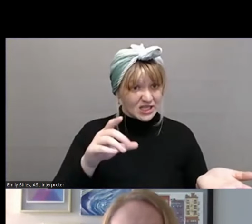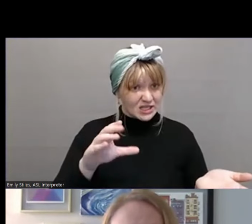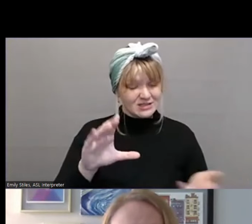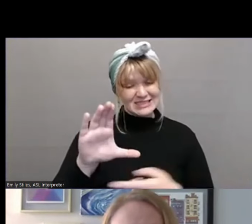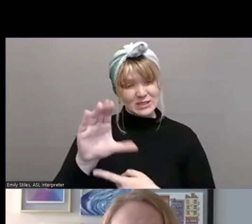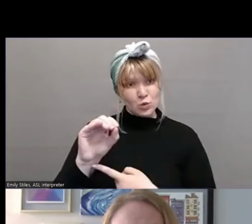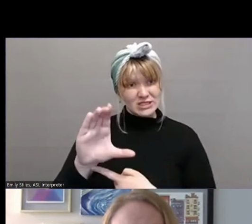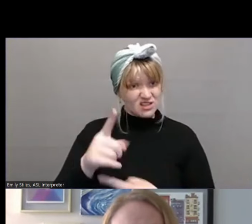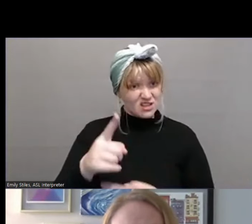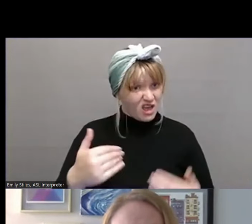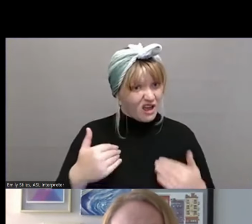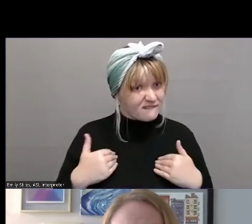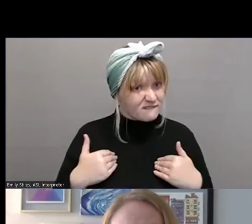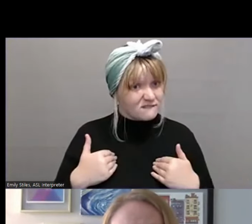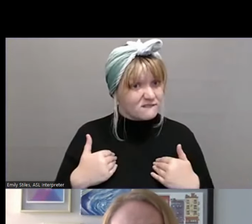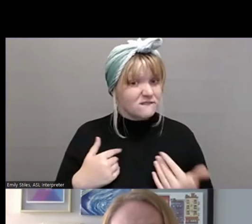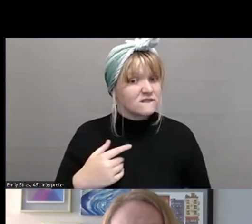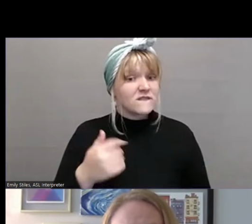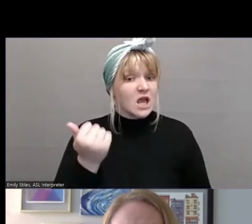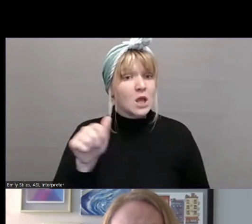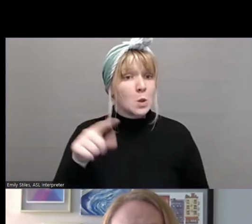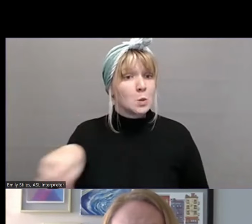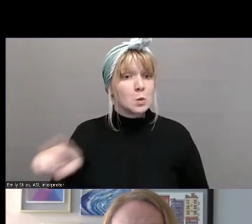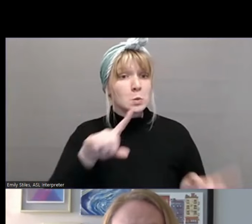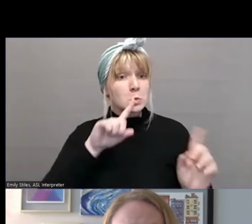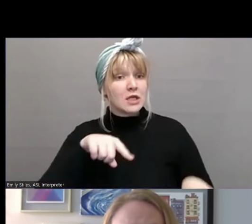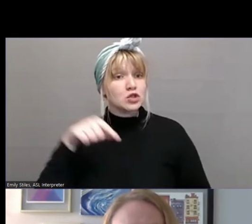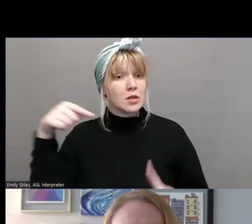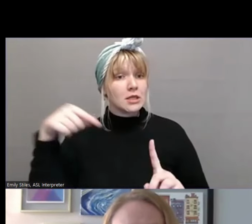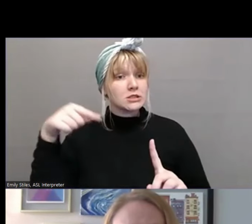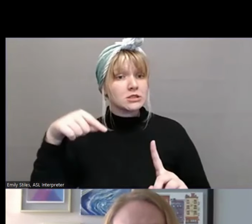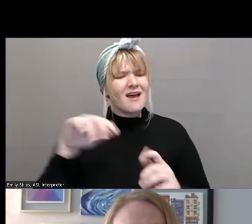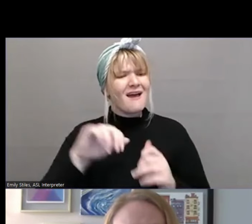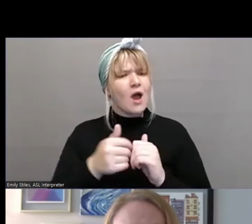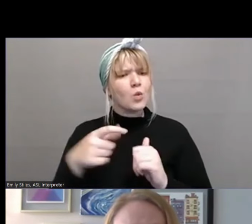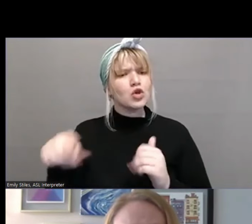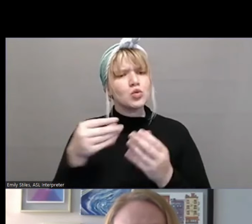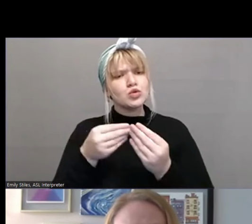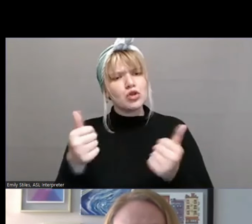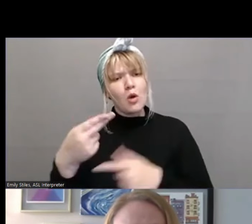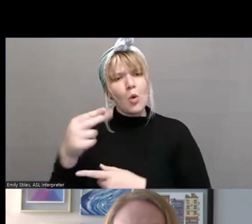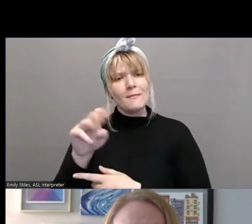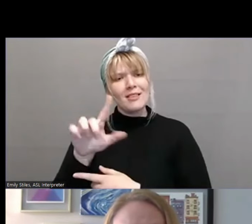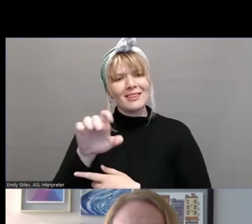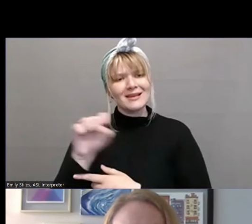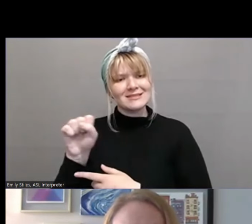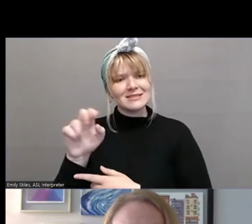Can any of you speak about that, how you are addressing chronic homelessness and how these programs assist?